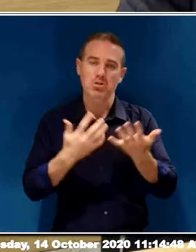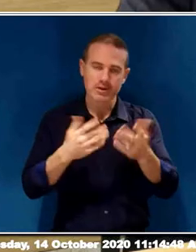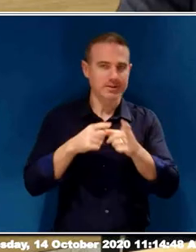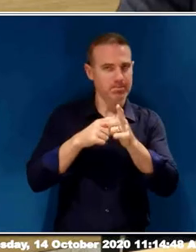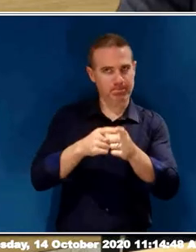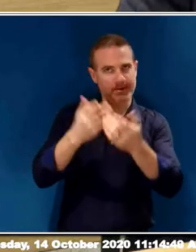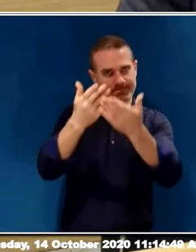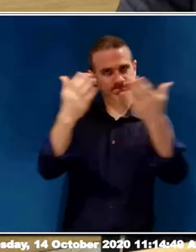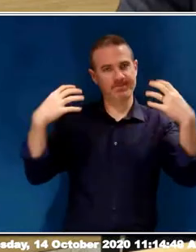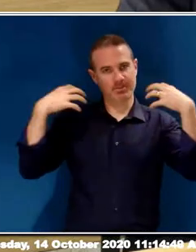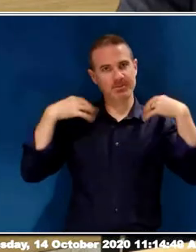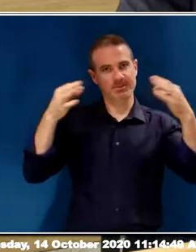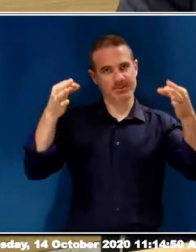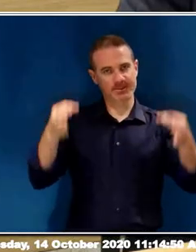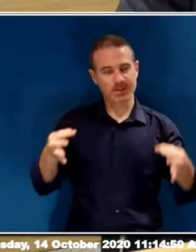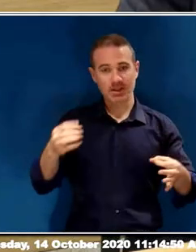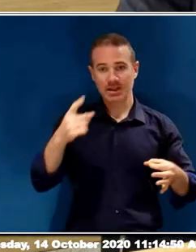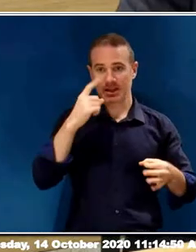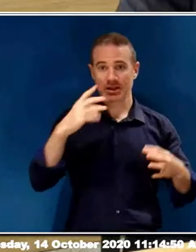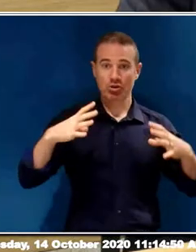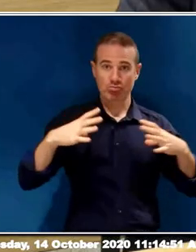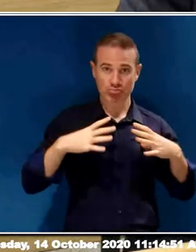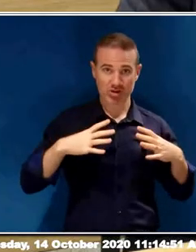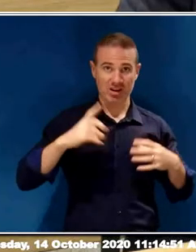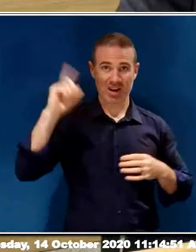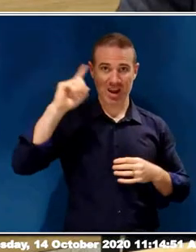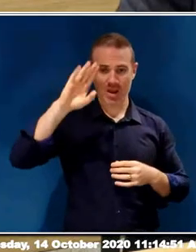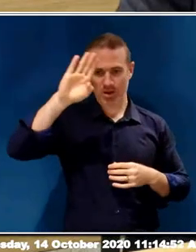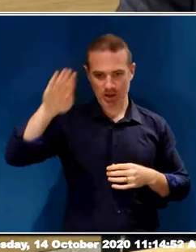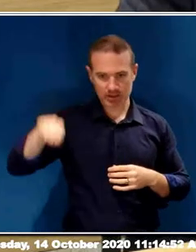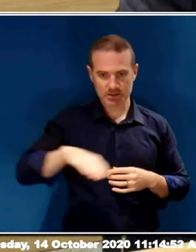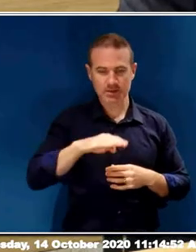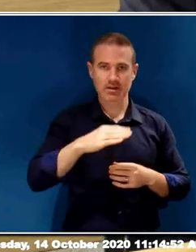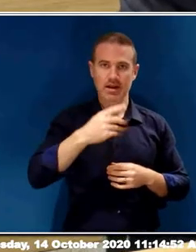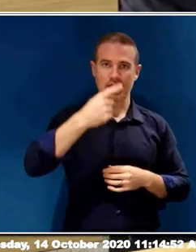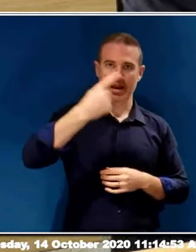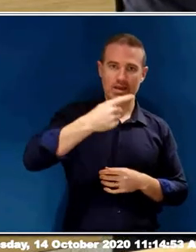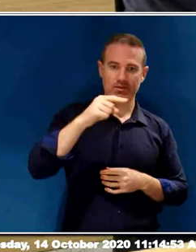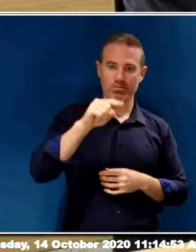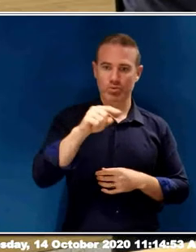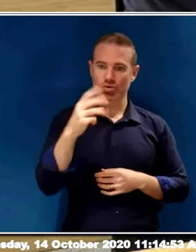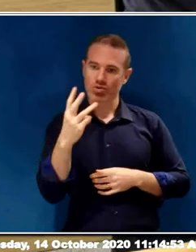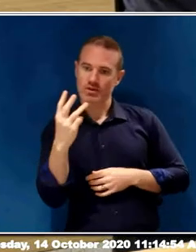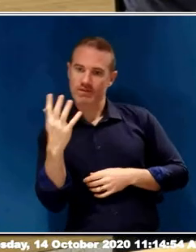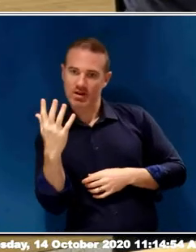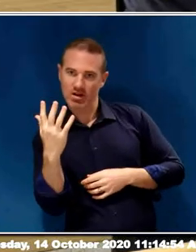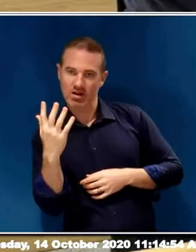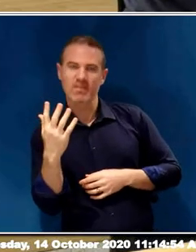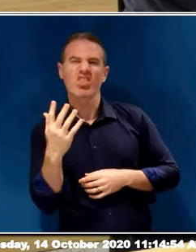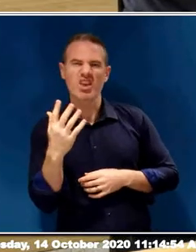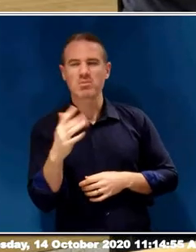until 11.35 and then return for the 10 minutes or so to finish this evidence